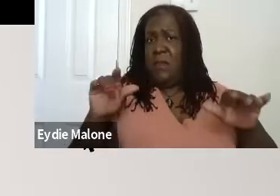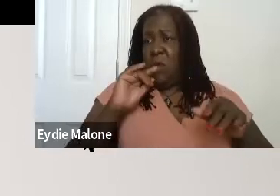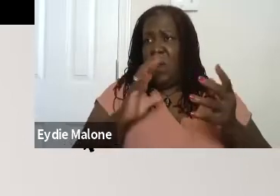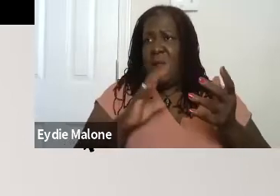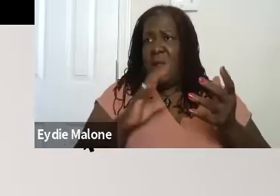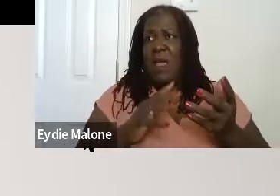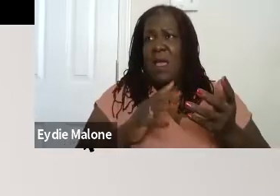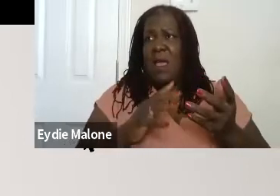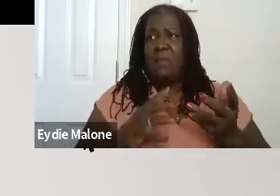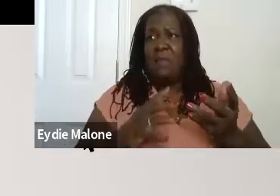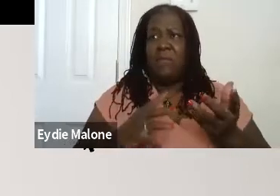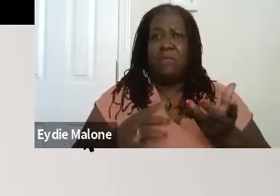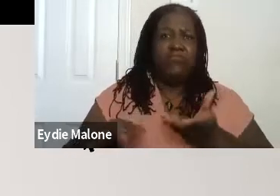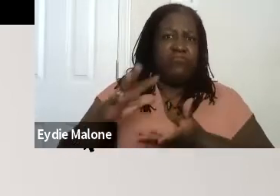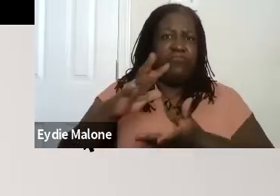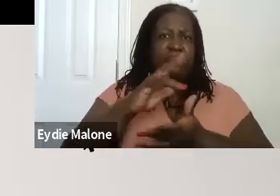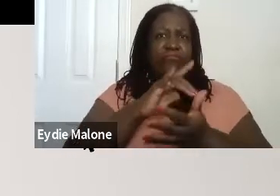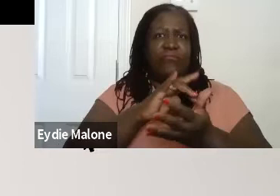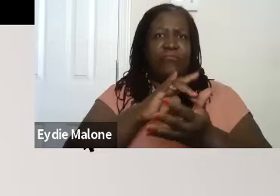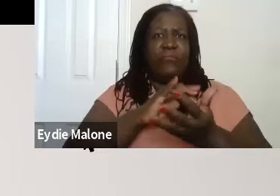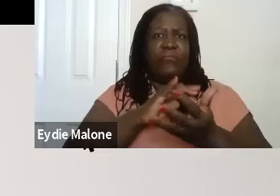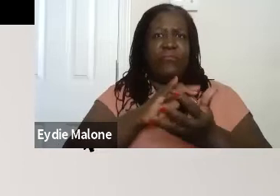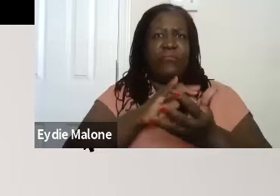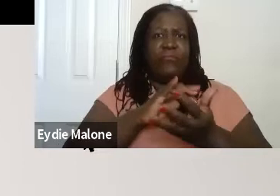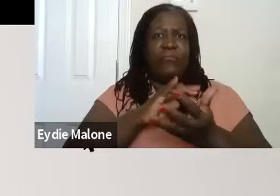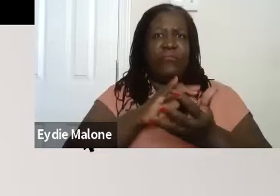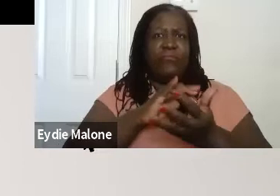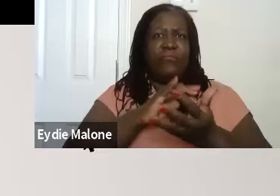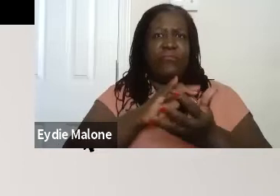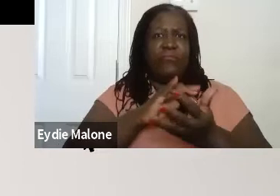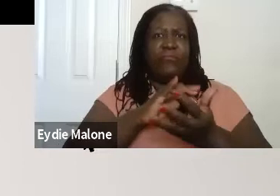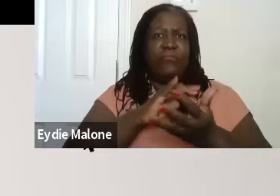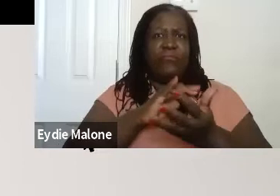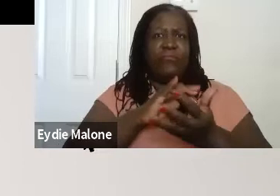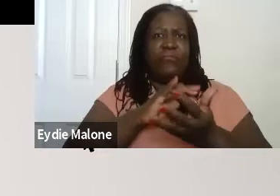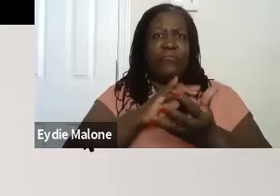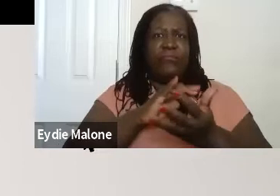immune systems, typically, and therefore, they don't need as much of the virus to produce